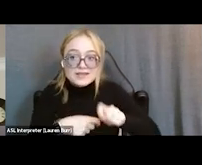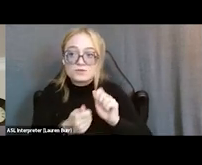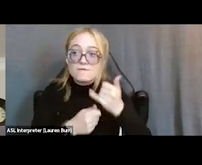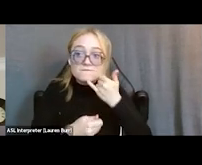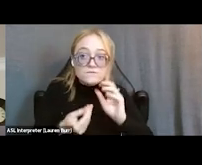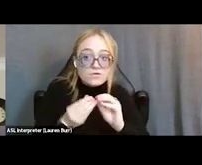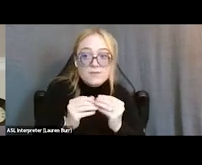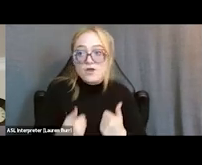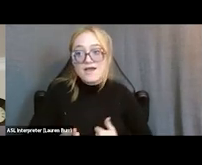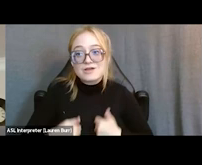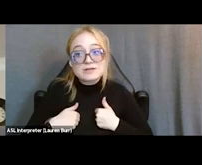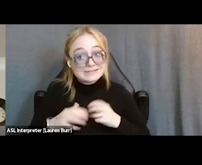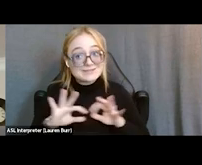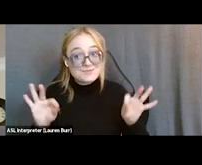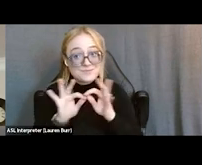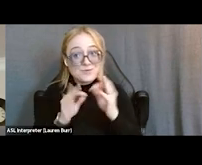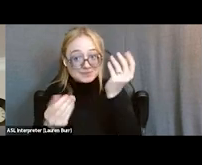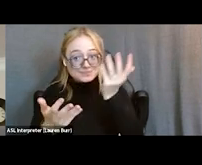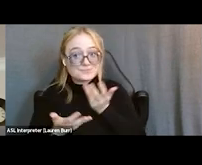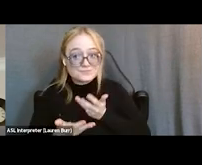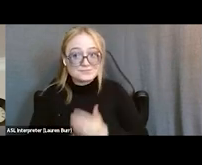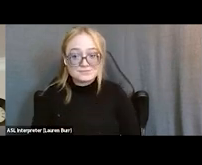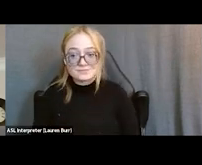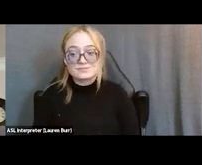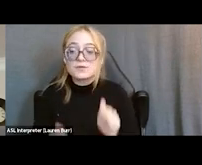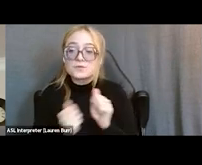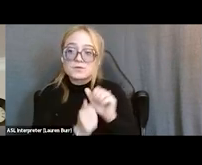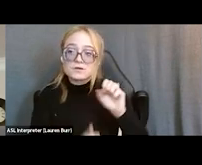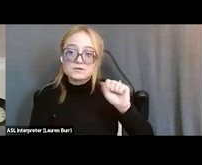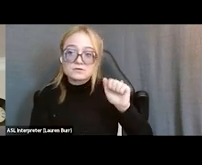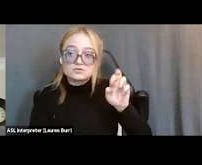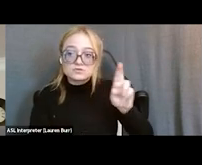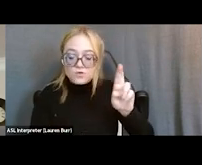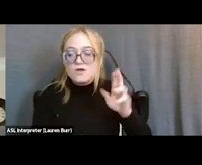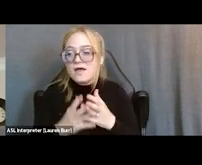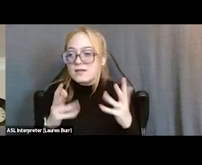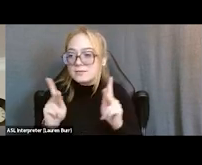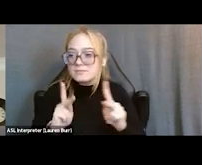I also, when with the sewer cases, I get a lot of the homeless claimants and it's,